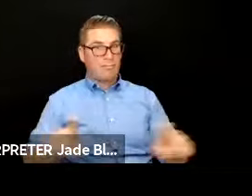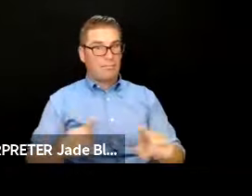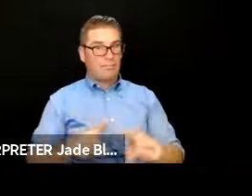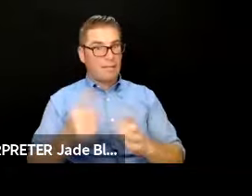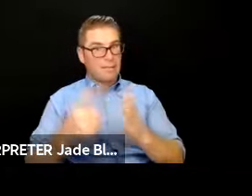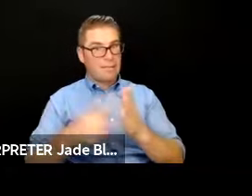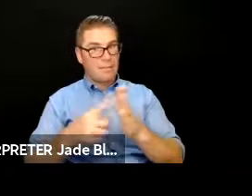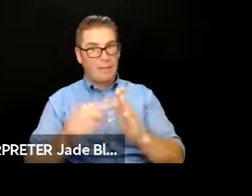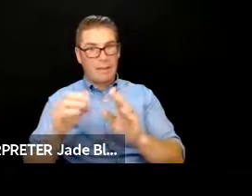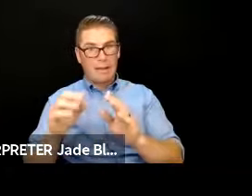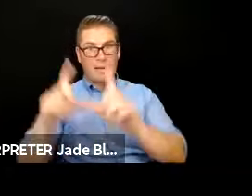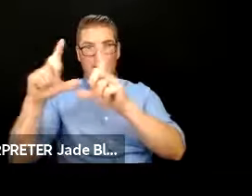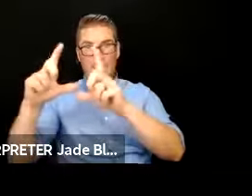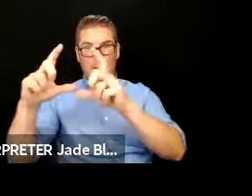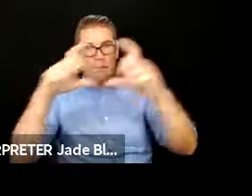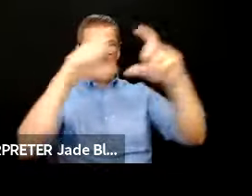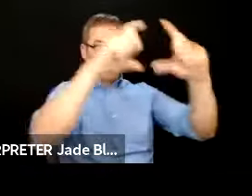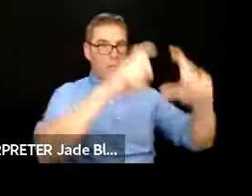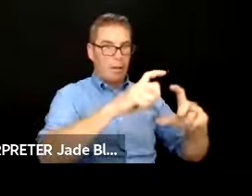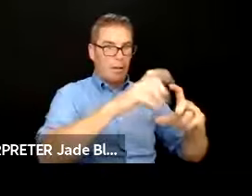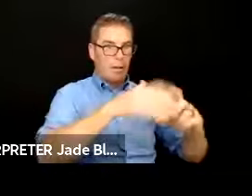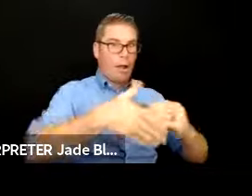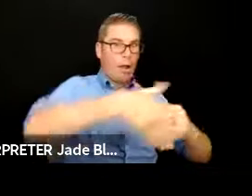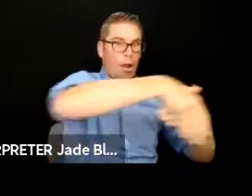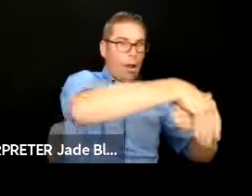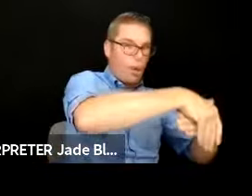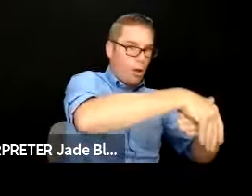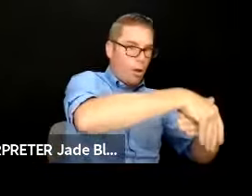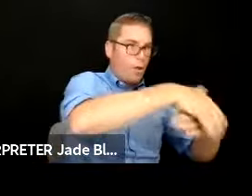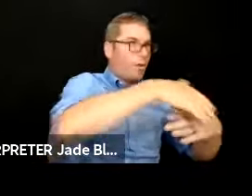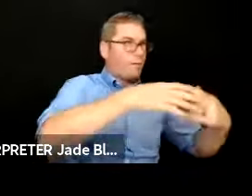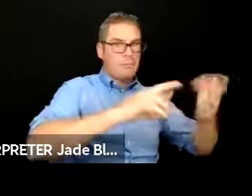Sue I've made this mistake too. The chat or the part participants can cover that part of the screen so it is important to know how to manipulate the entire screen for Zoom.